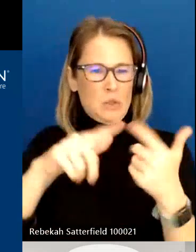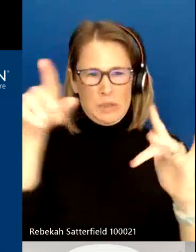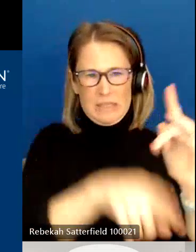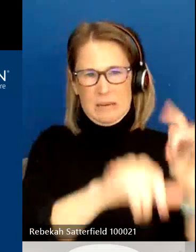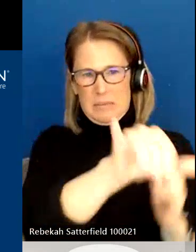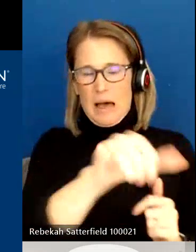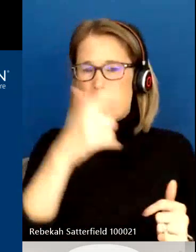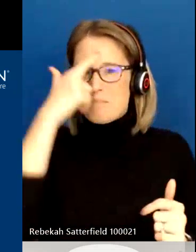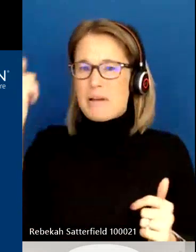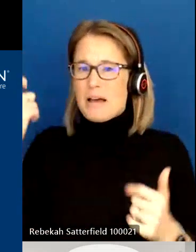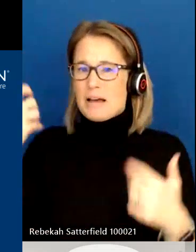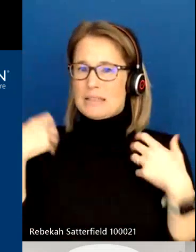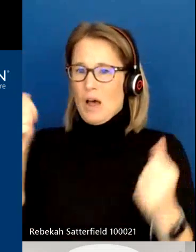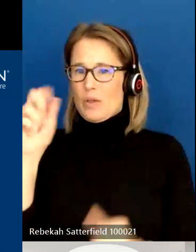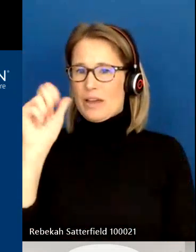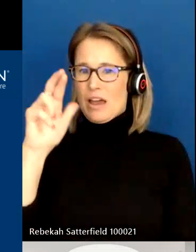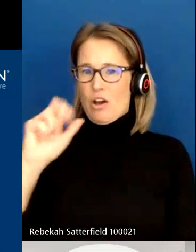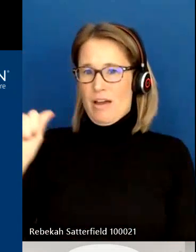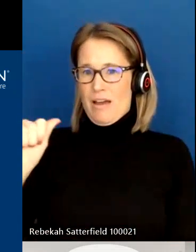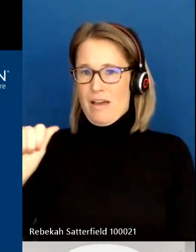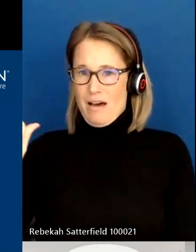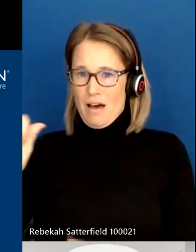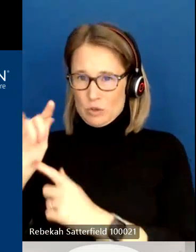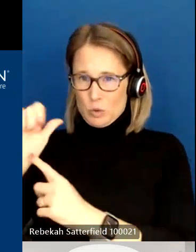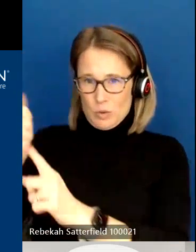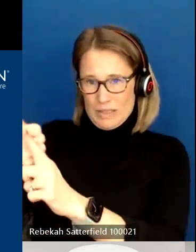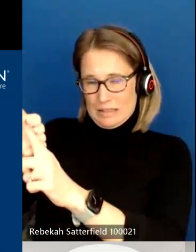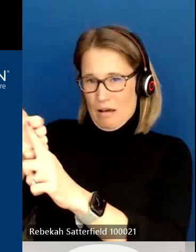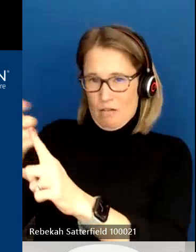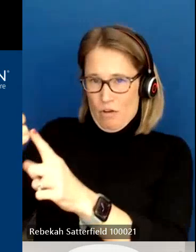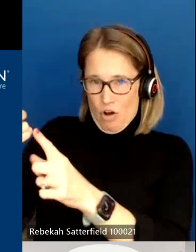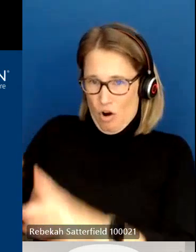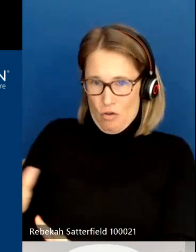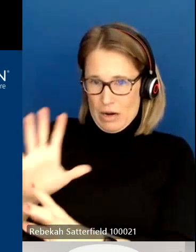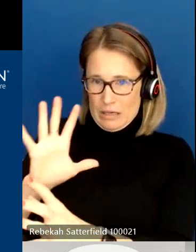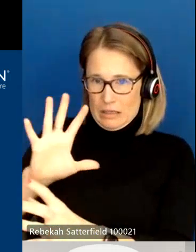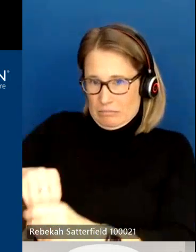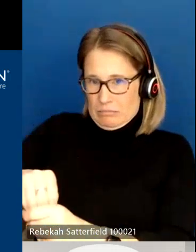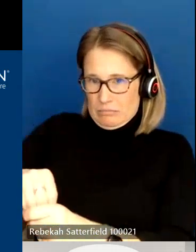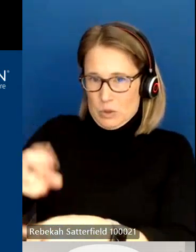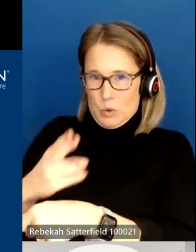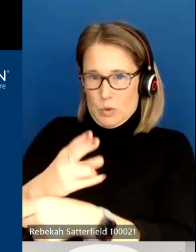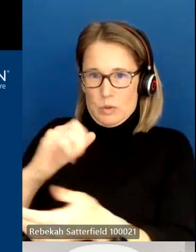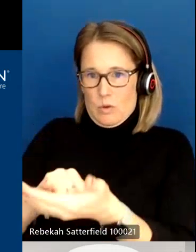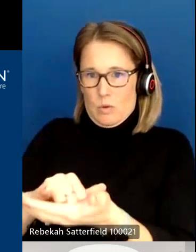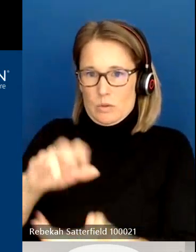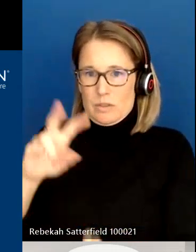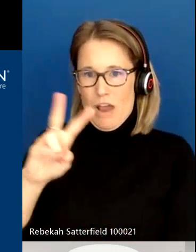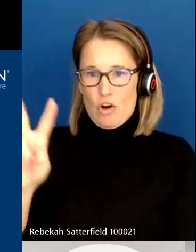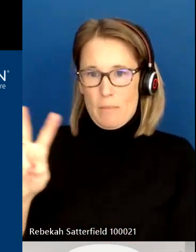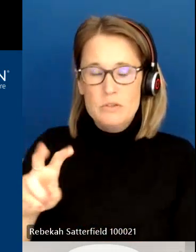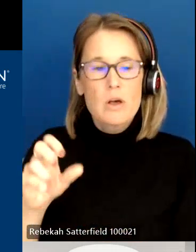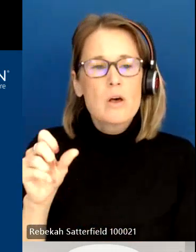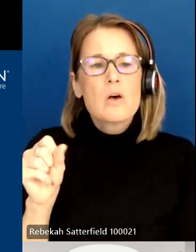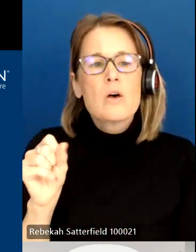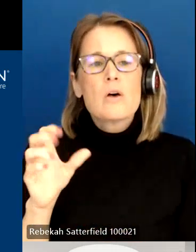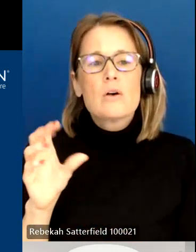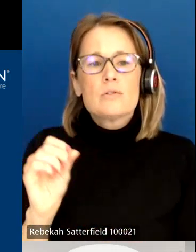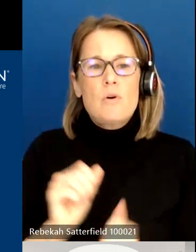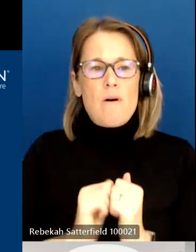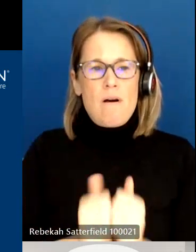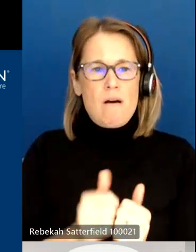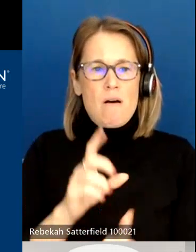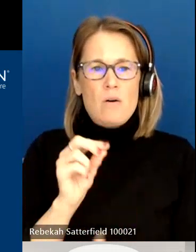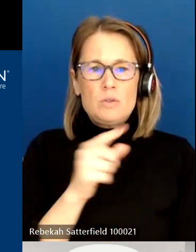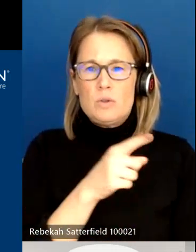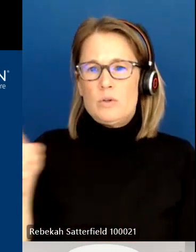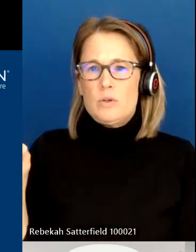Healthcare AI tool could be one that um uses those variables so how do you take reasonable efforts to